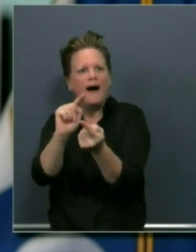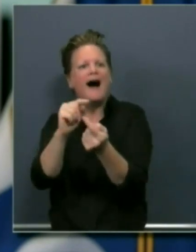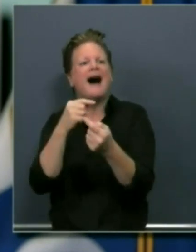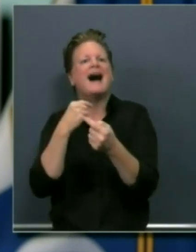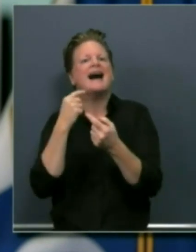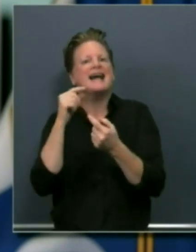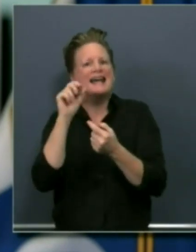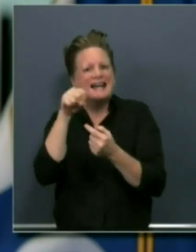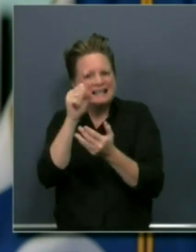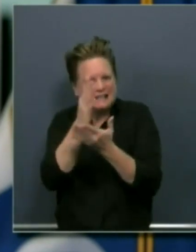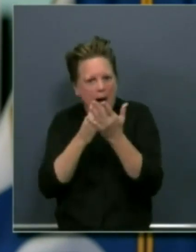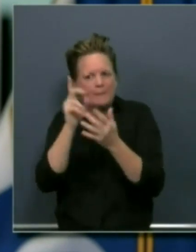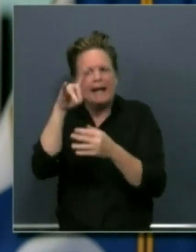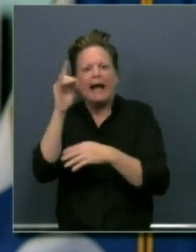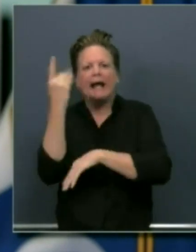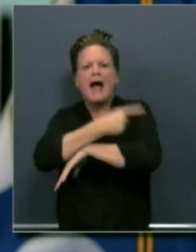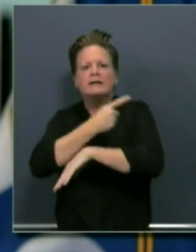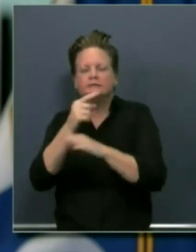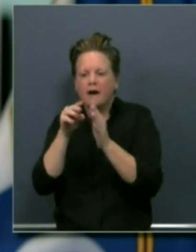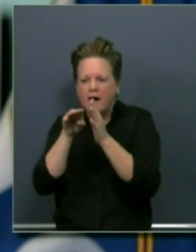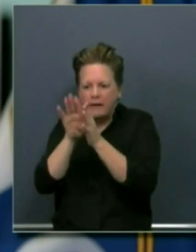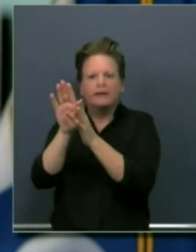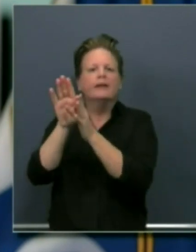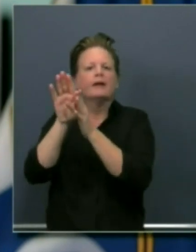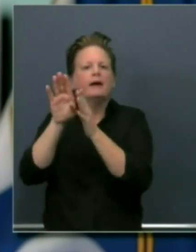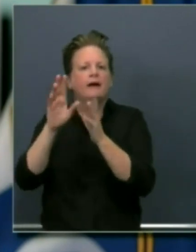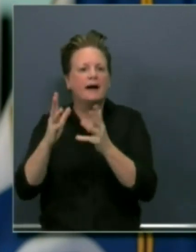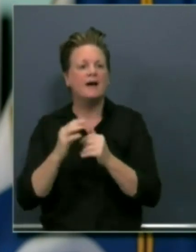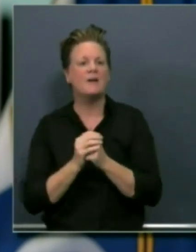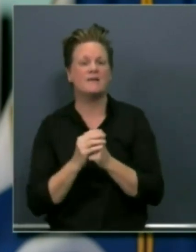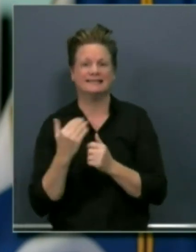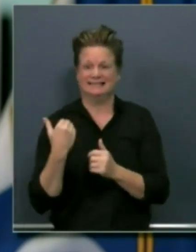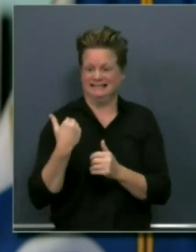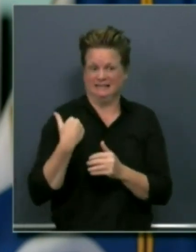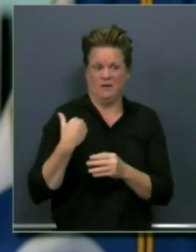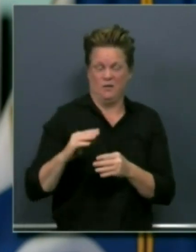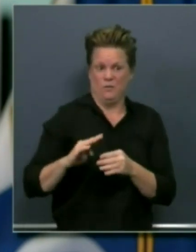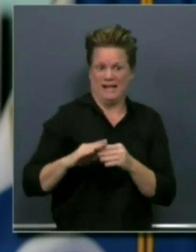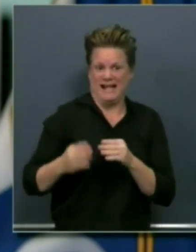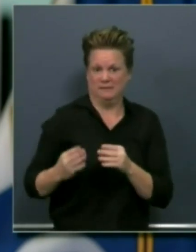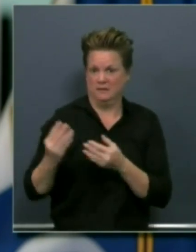DEATH RATES ONLY SEE THE WEEK OF DEATH RATES GO BACK UP. WE BEGAN BEGIN THIS WEEK WITH